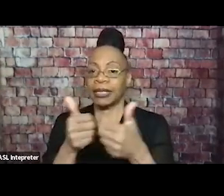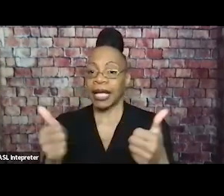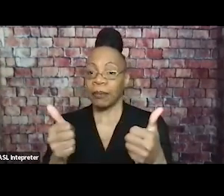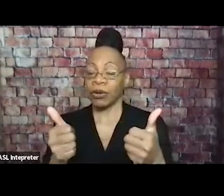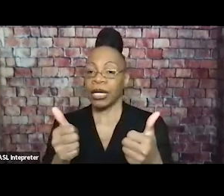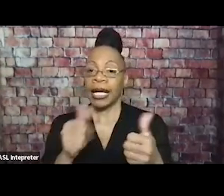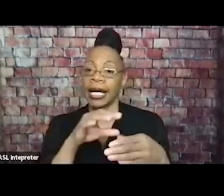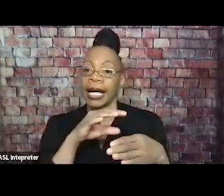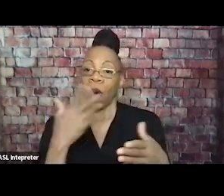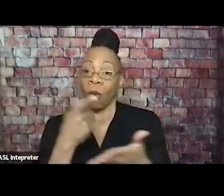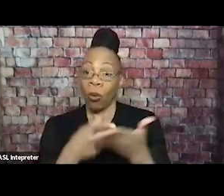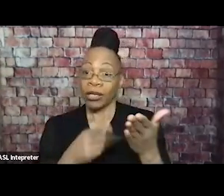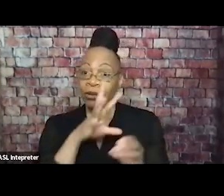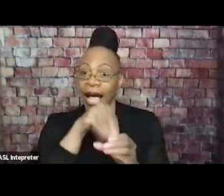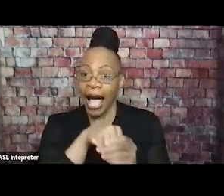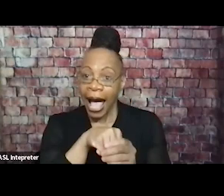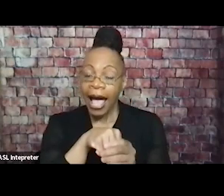about disciplinary actions,